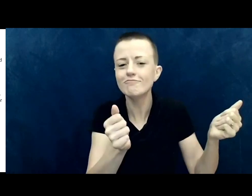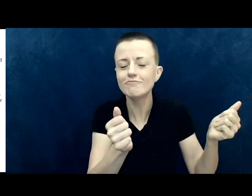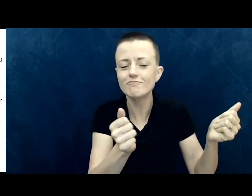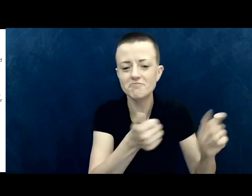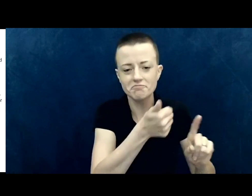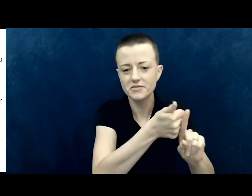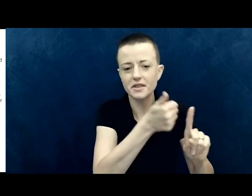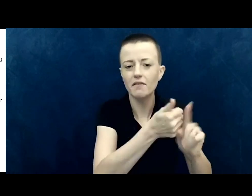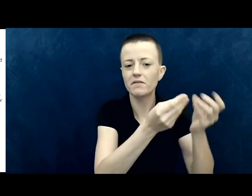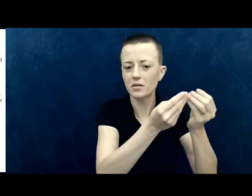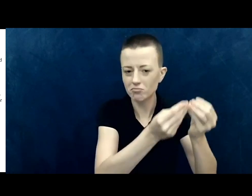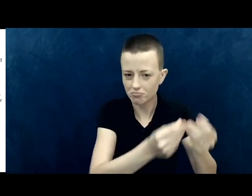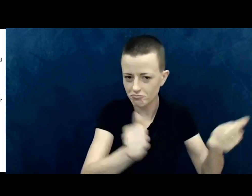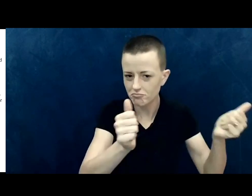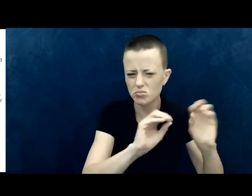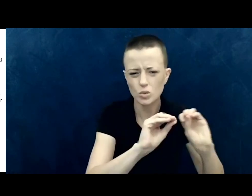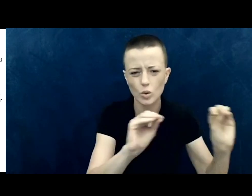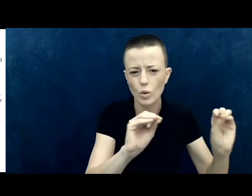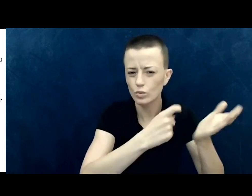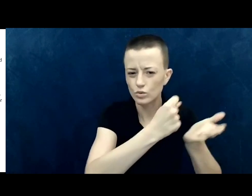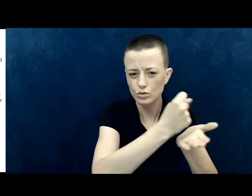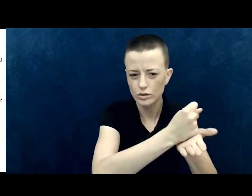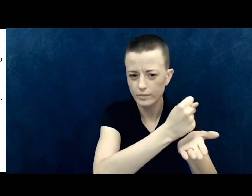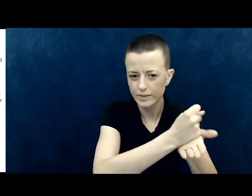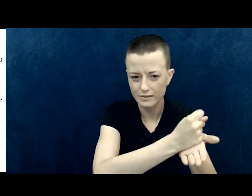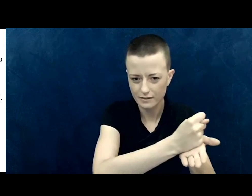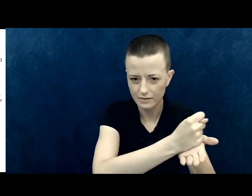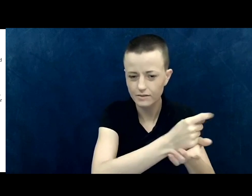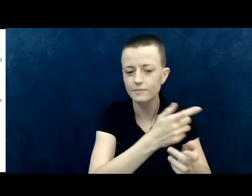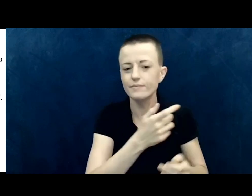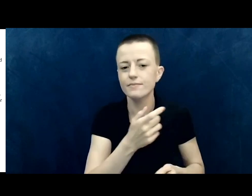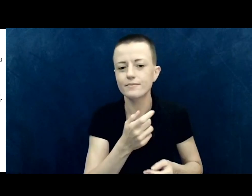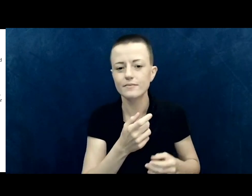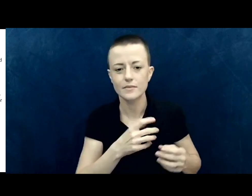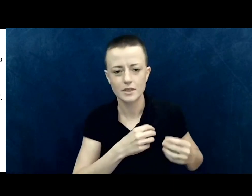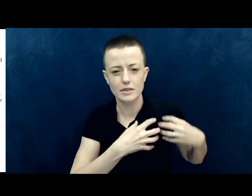and fortunately almost all cases resolve quickly with or without treatment.